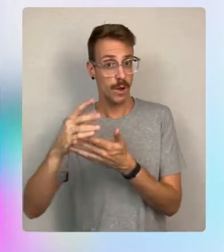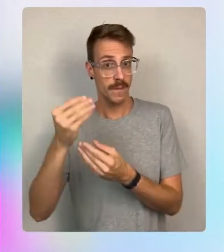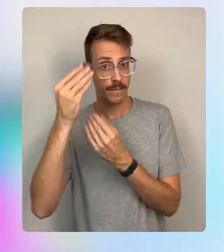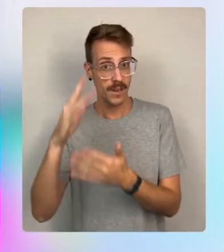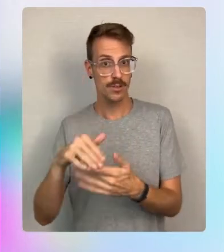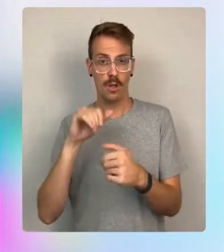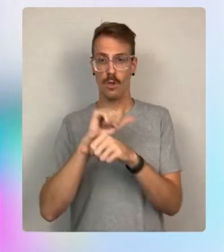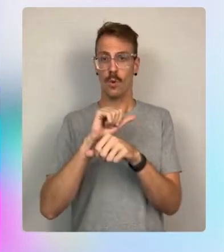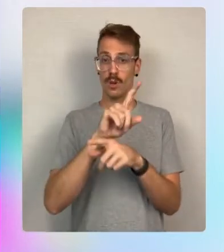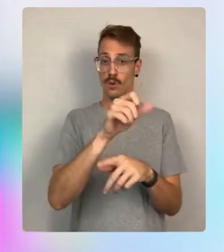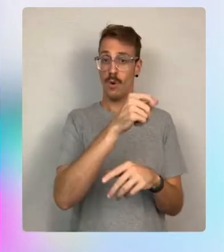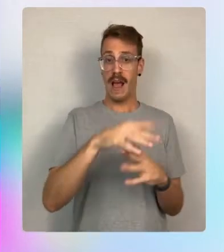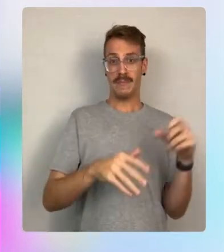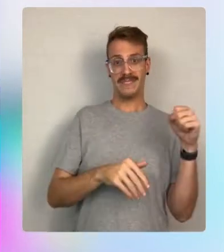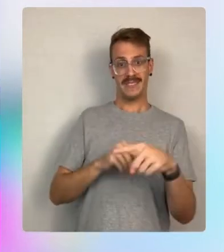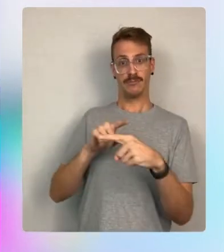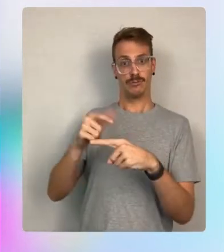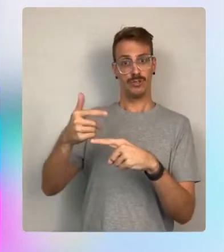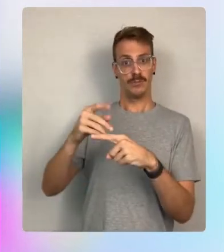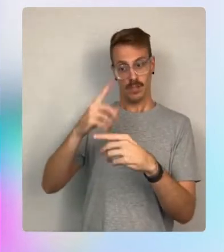on the work your application sends to the GPU,